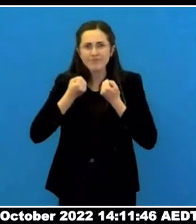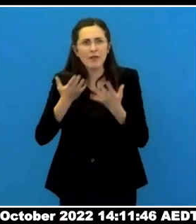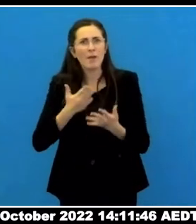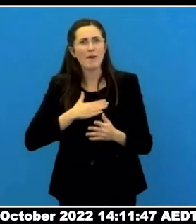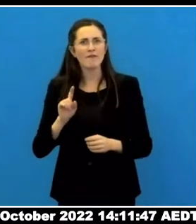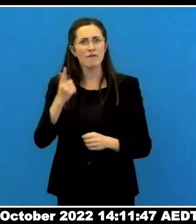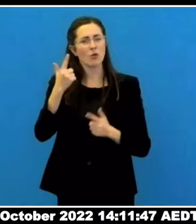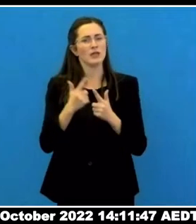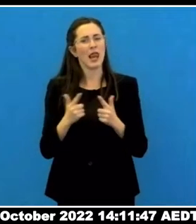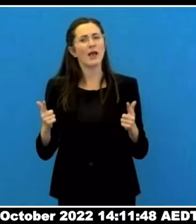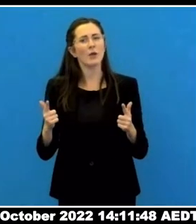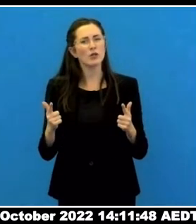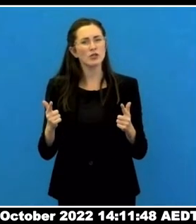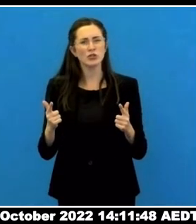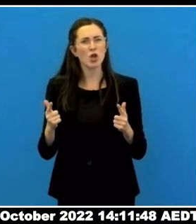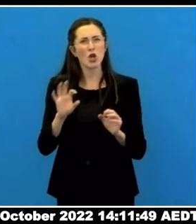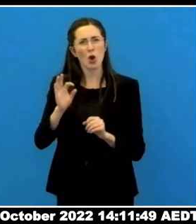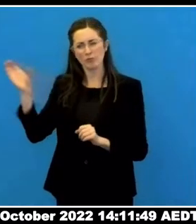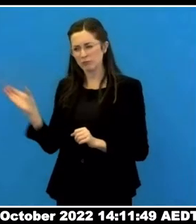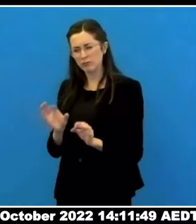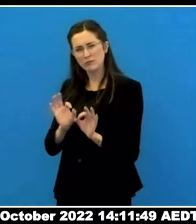without needing an interpreter sometimes.